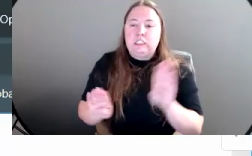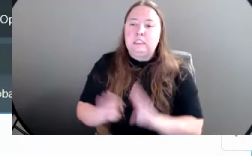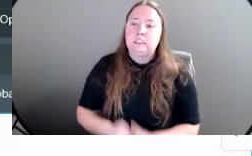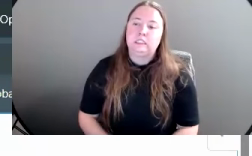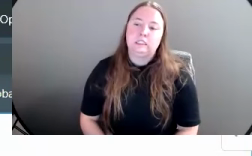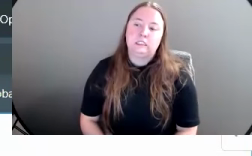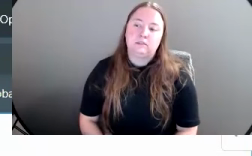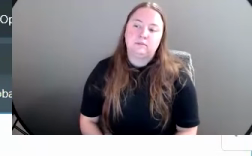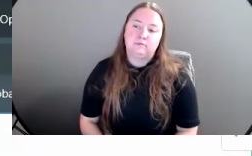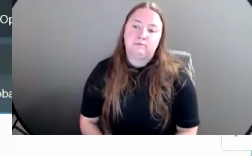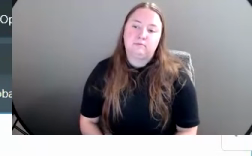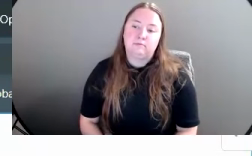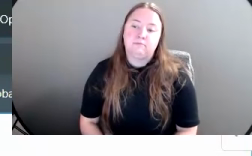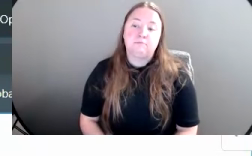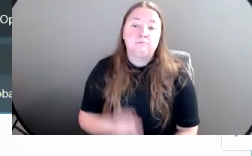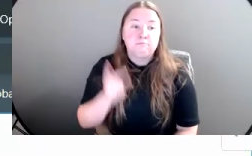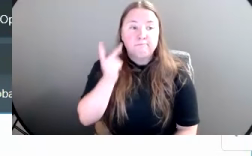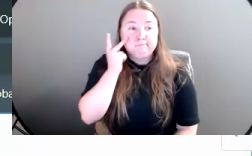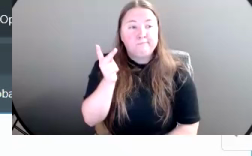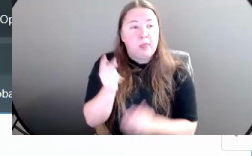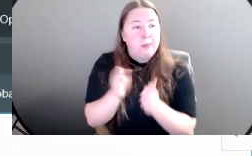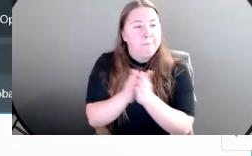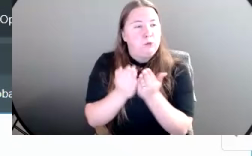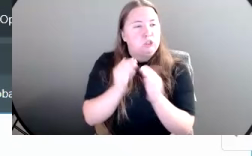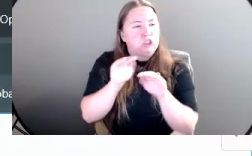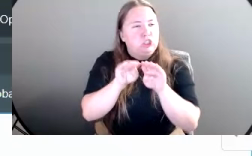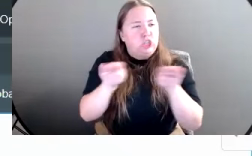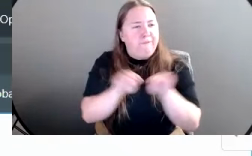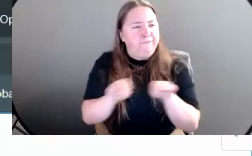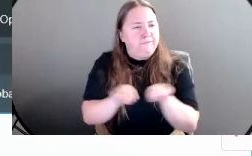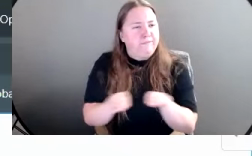You can look at some of the bookshelves. Some campuses also have bookshelves.